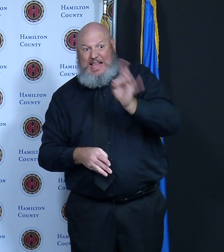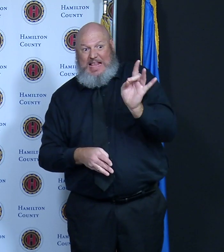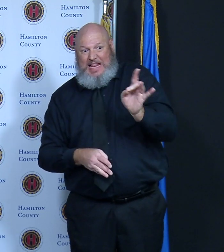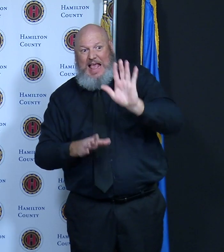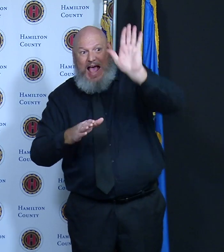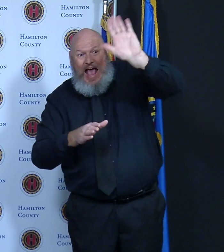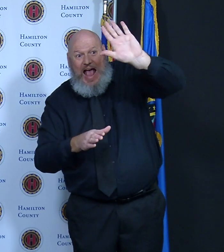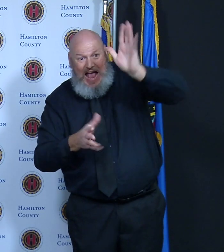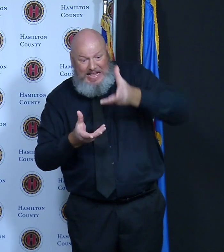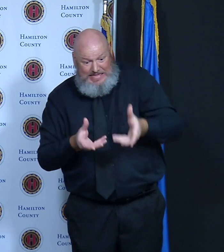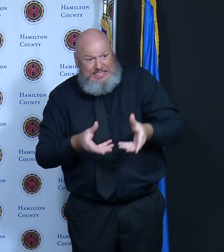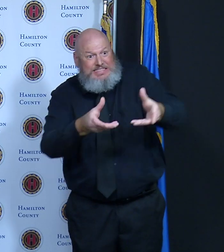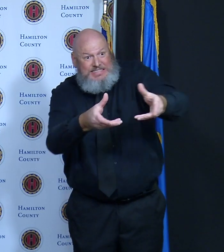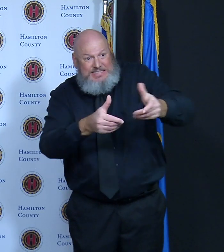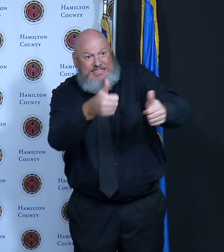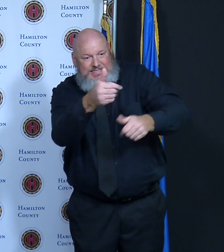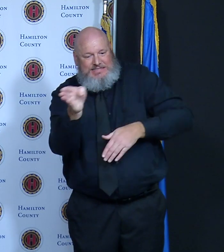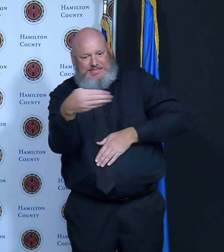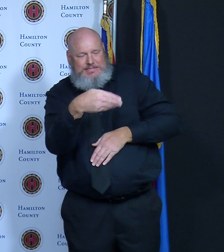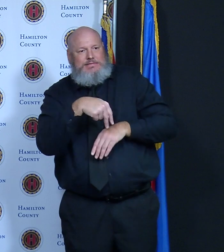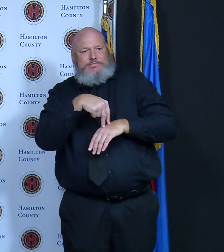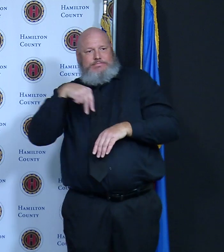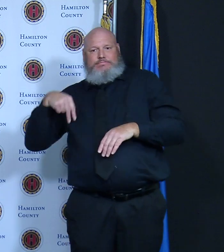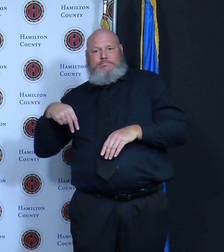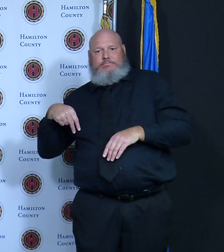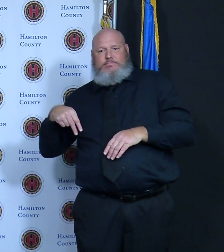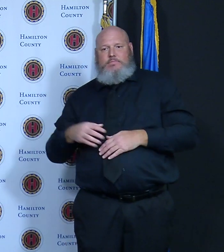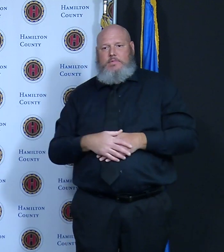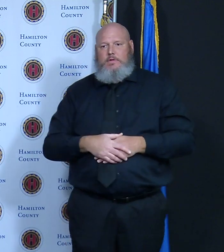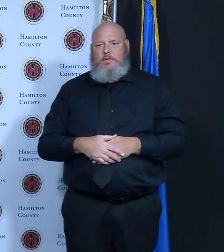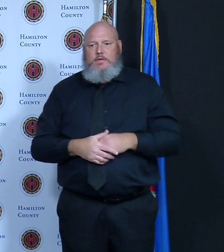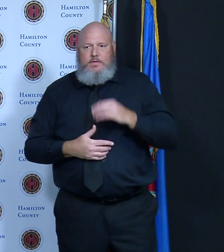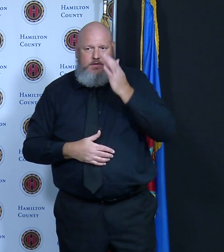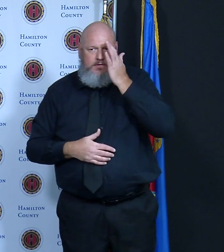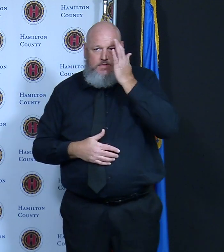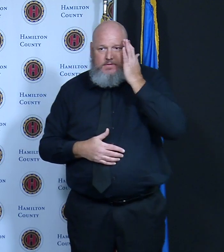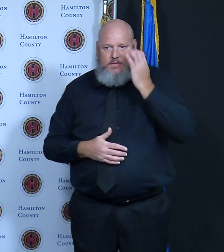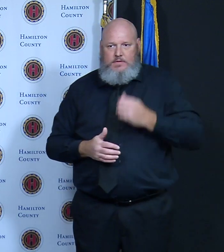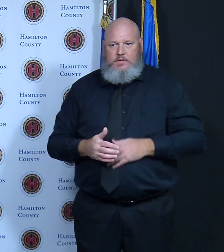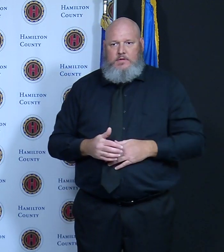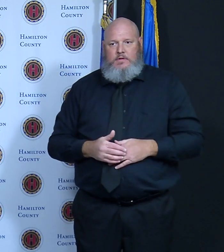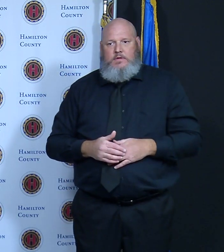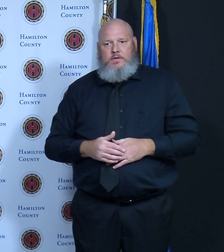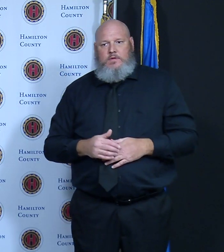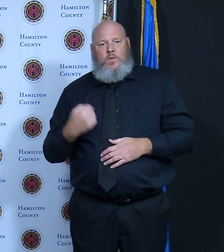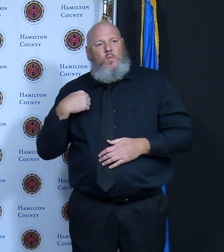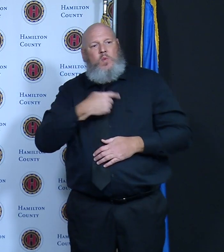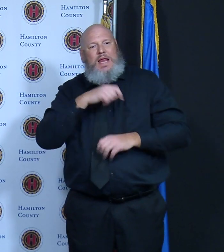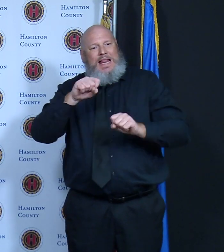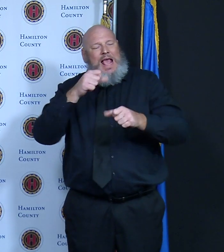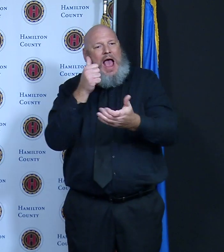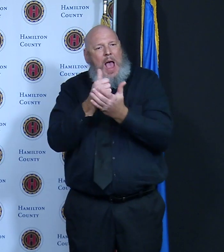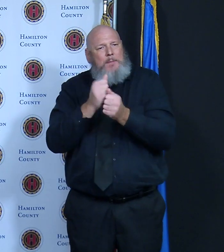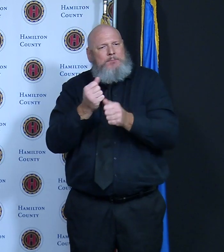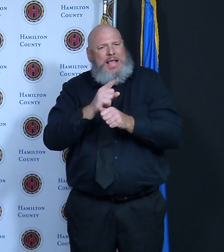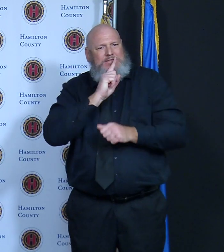that don't have that kind of support system we need to respond and so Suzanne Burke will be here tomorrow to talk about the community's response and how